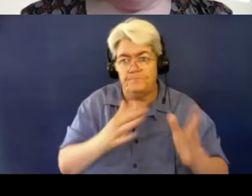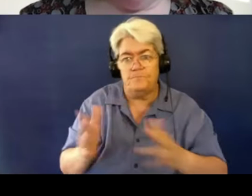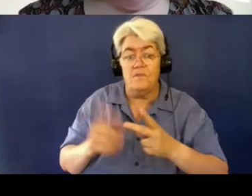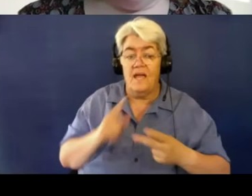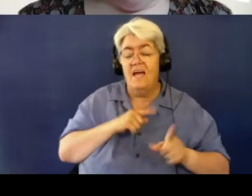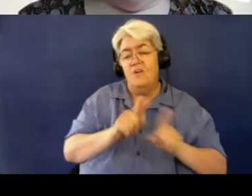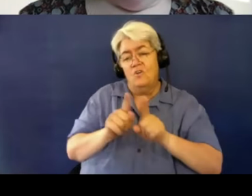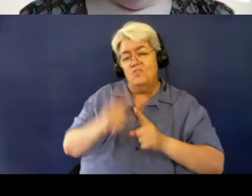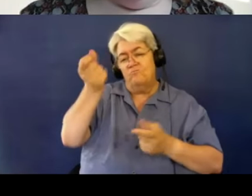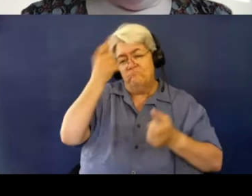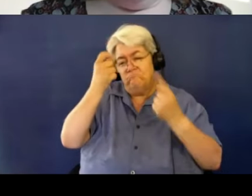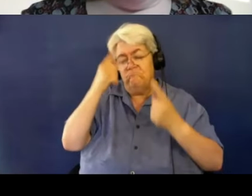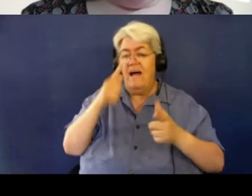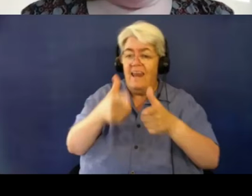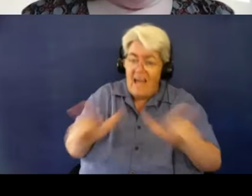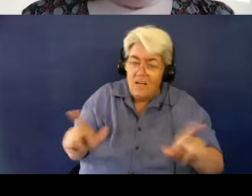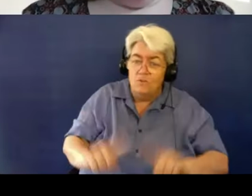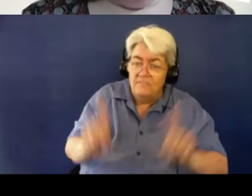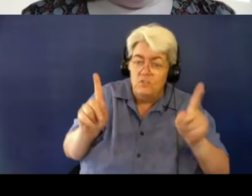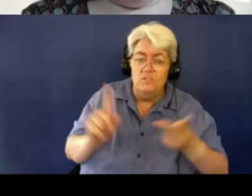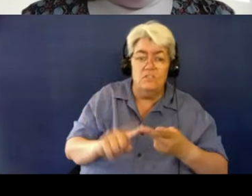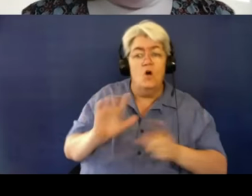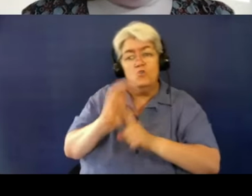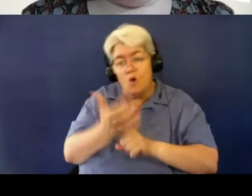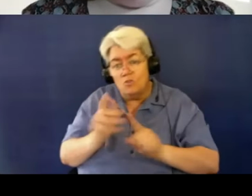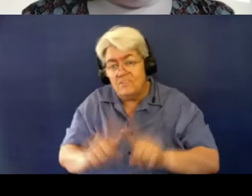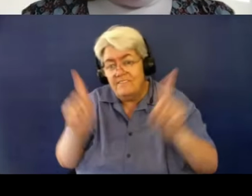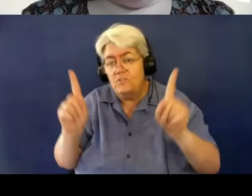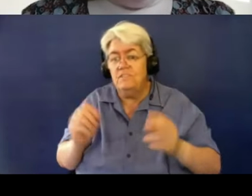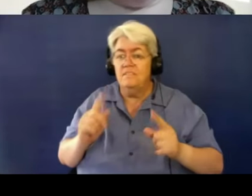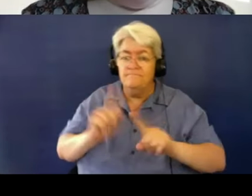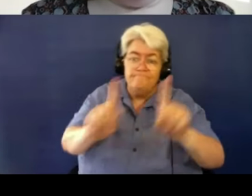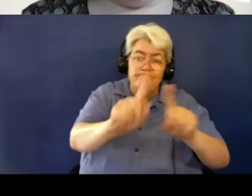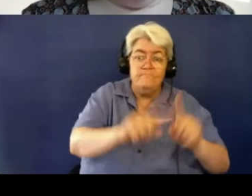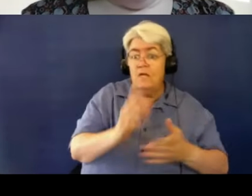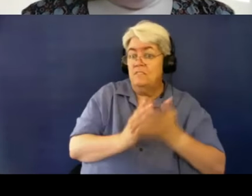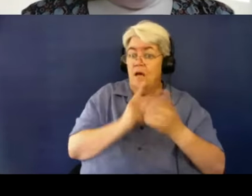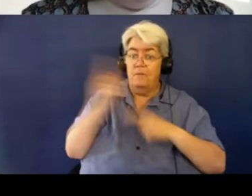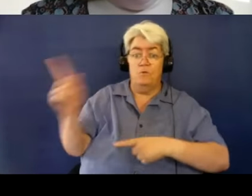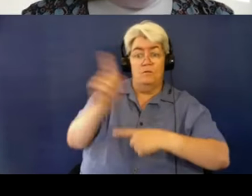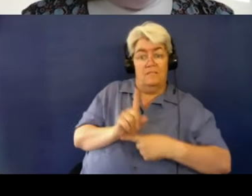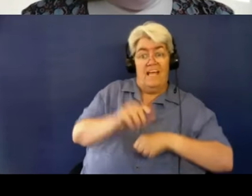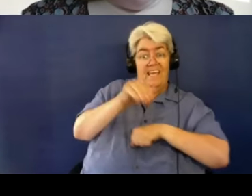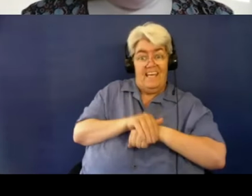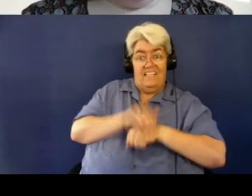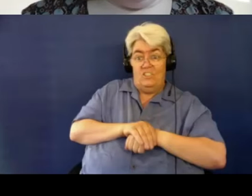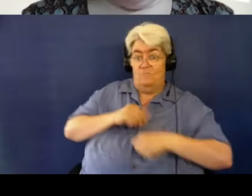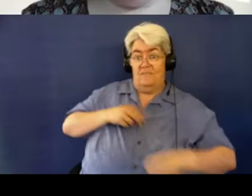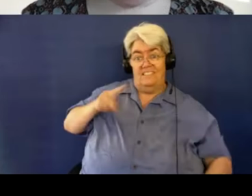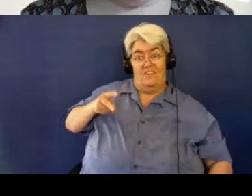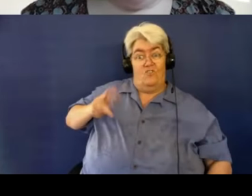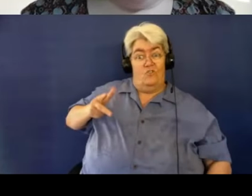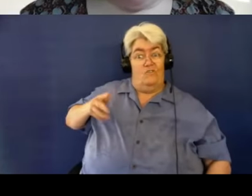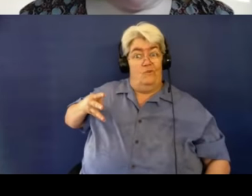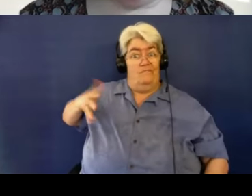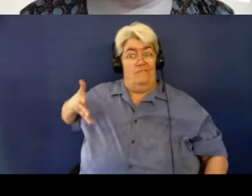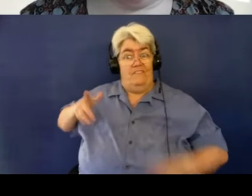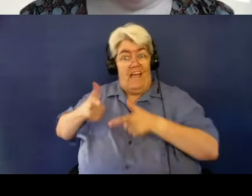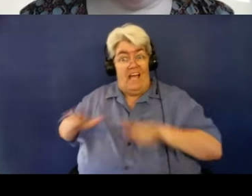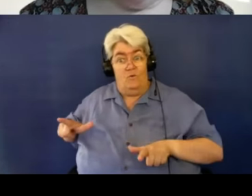It's possible that some of the participants may speak English as a second, third, fourth or who knows how many languages.